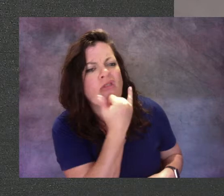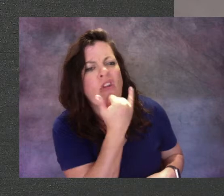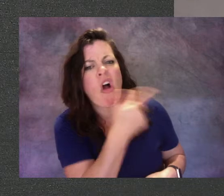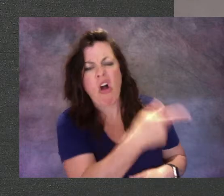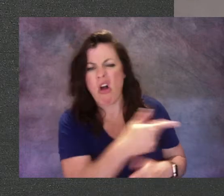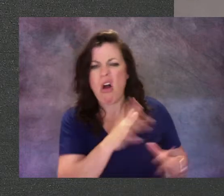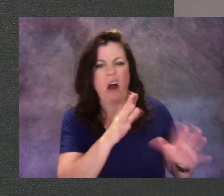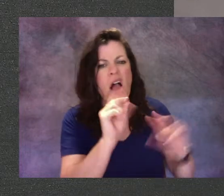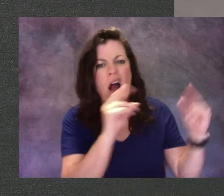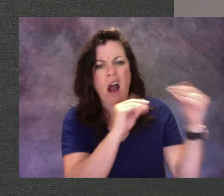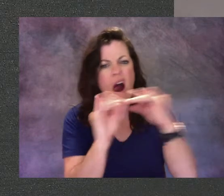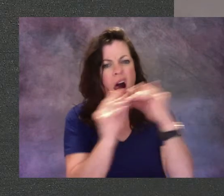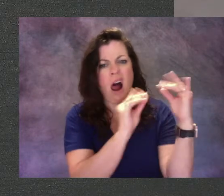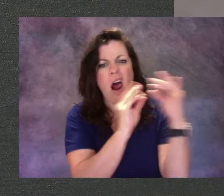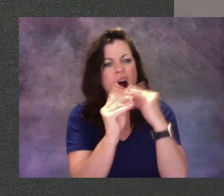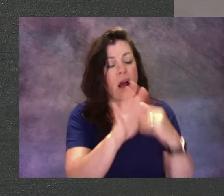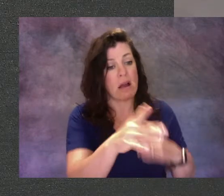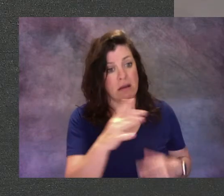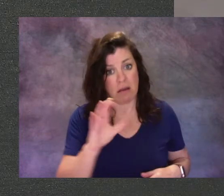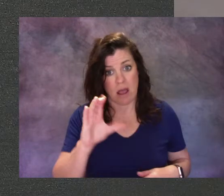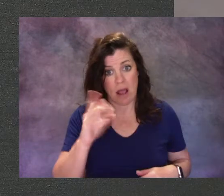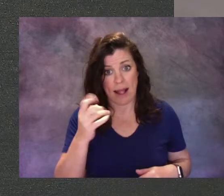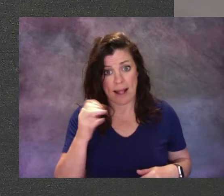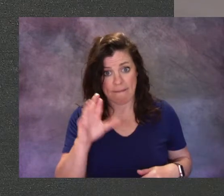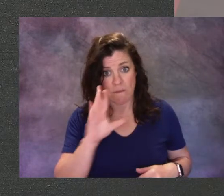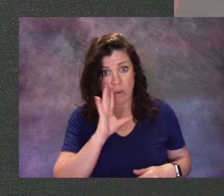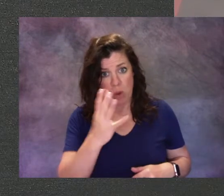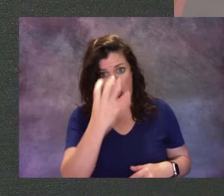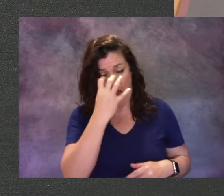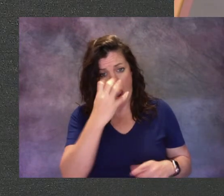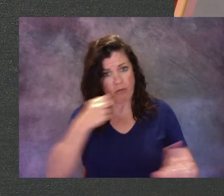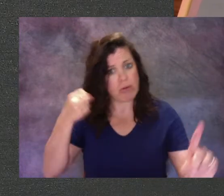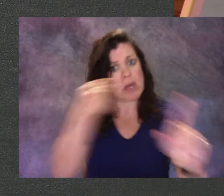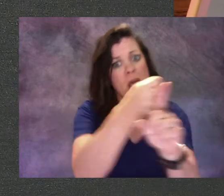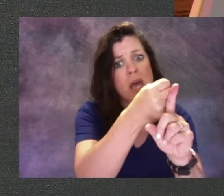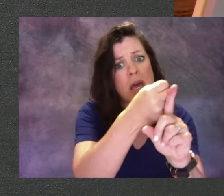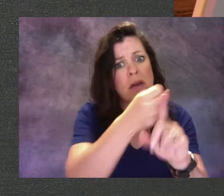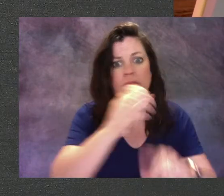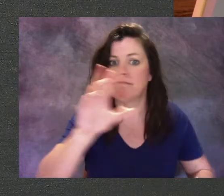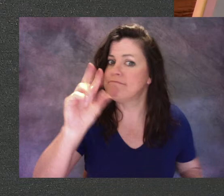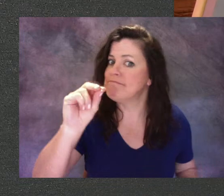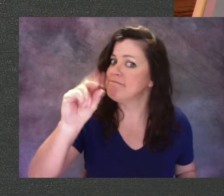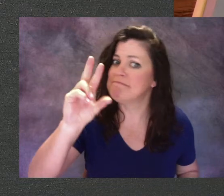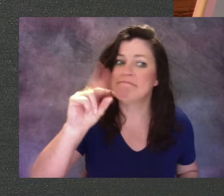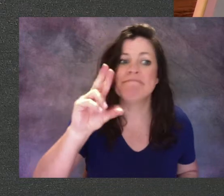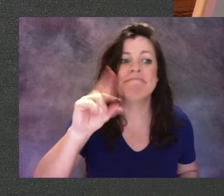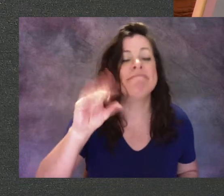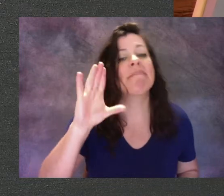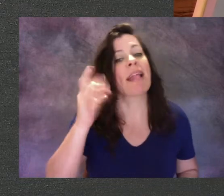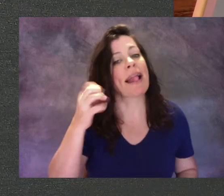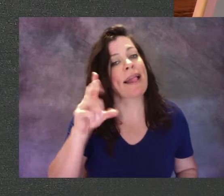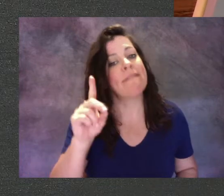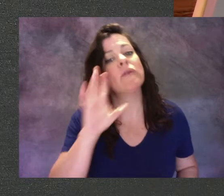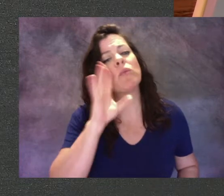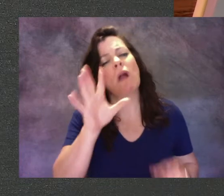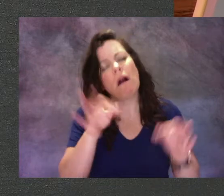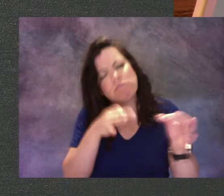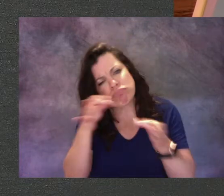He just says what he feels. Good job, Clifford. He uses his words when he's upset.